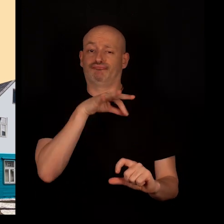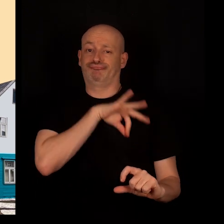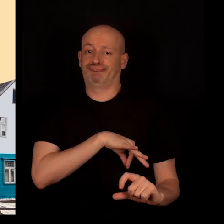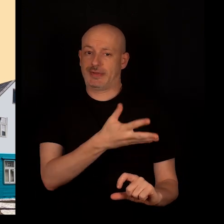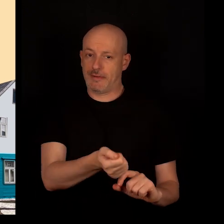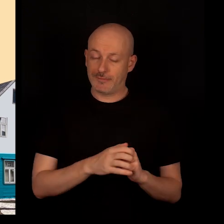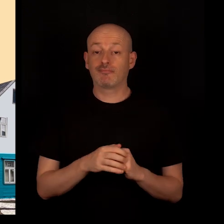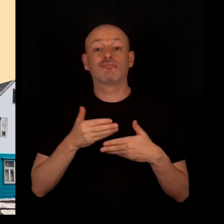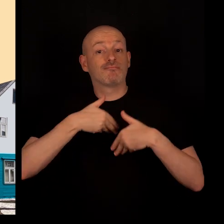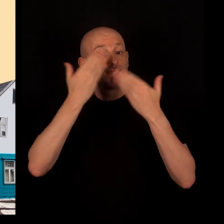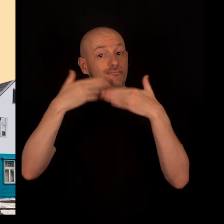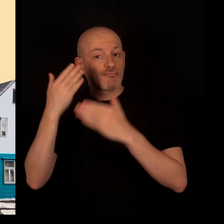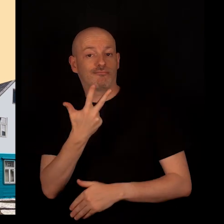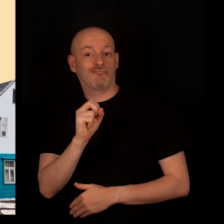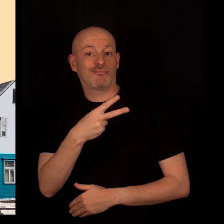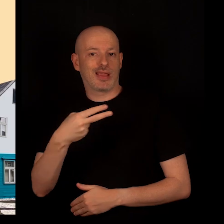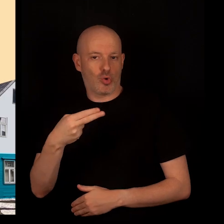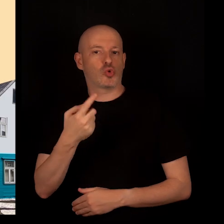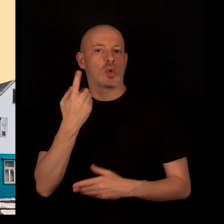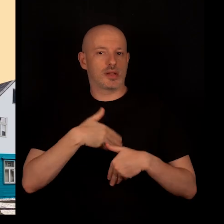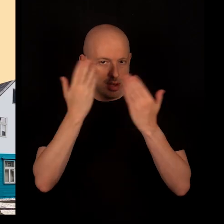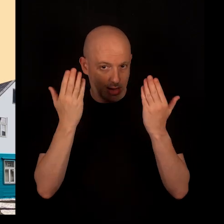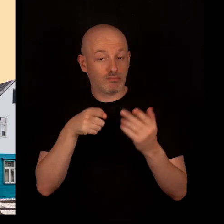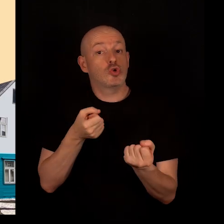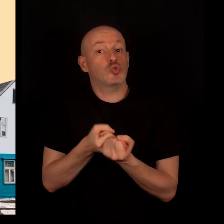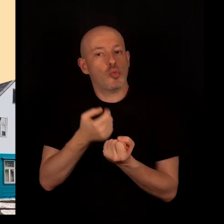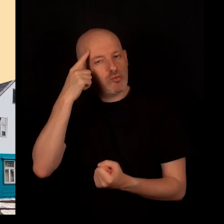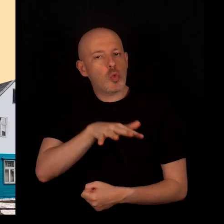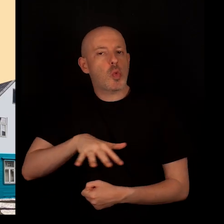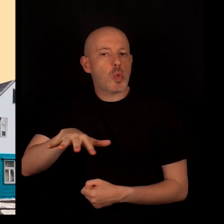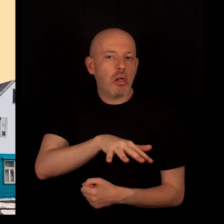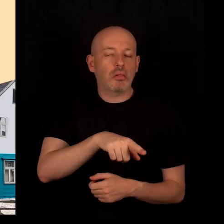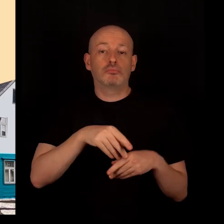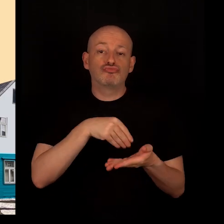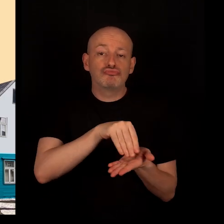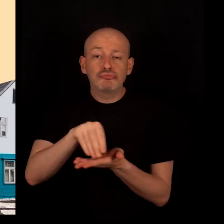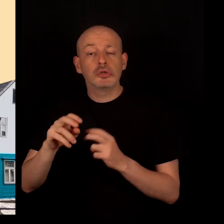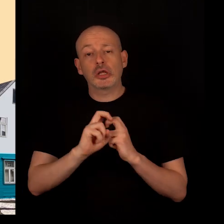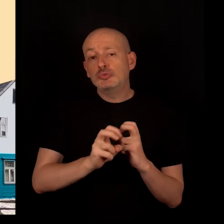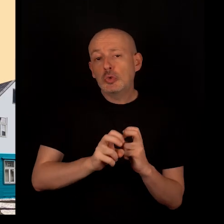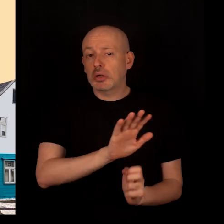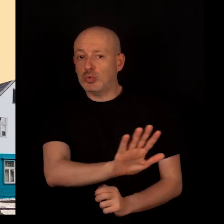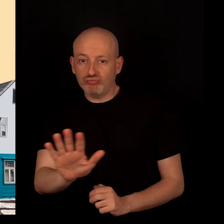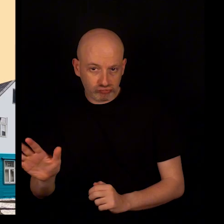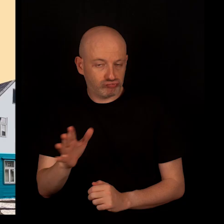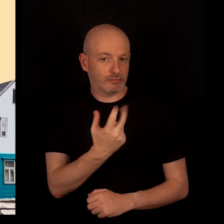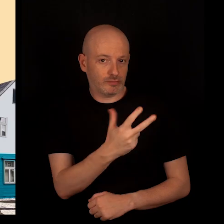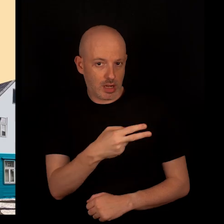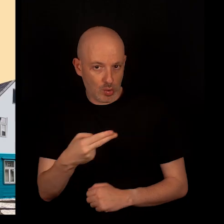A daily allowance of €30 per day. And this is to support any food expenses or transportation.